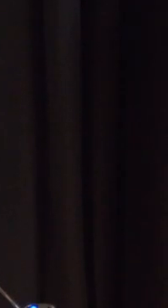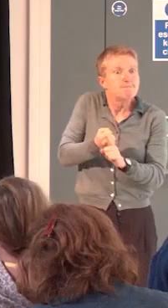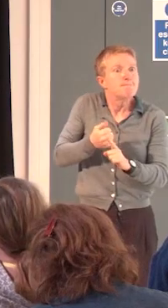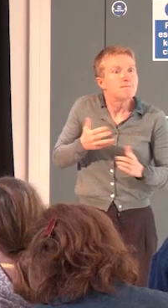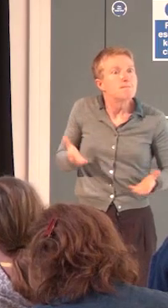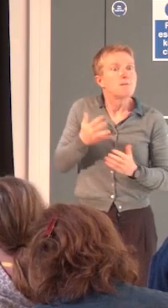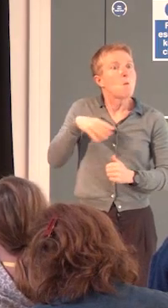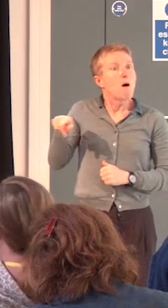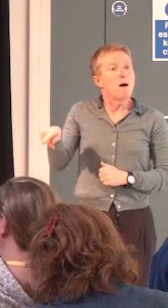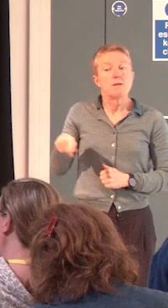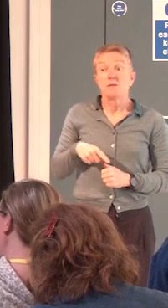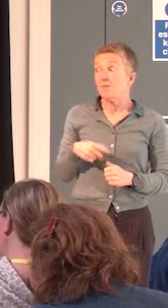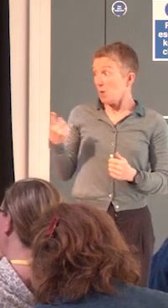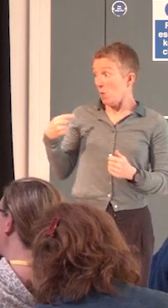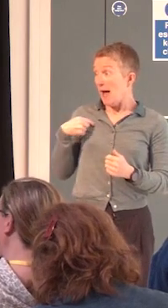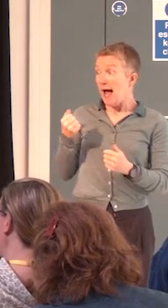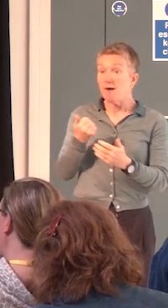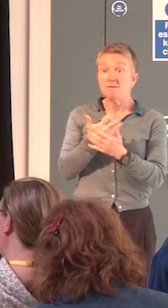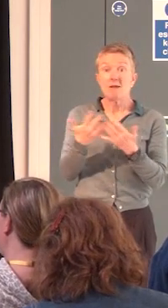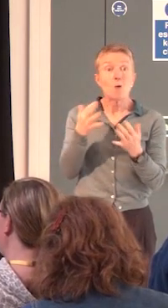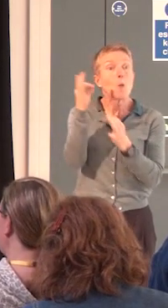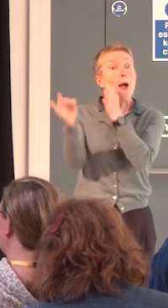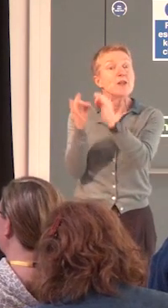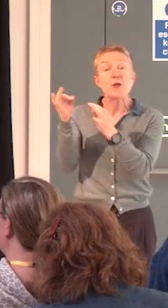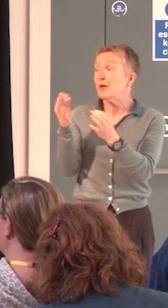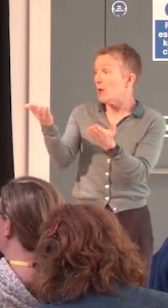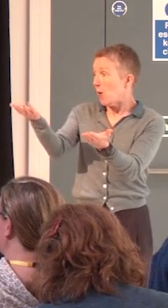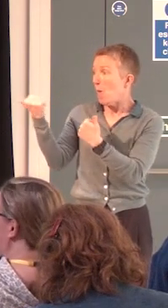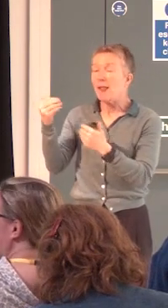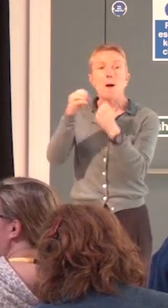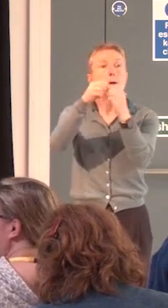We've drawn up a set of questions, so please welcome up to the stage Ben Score.